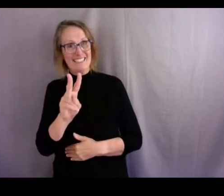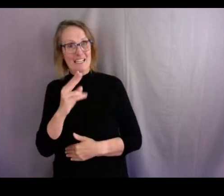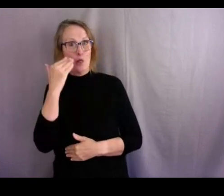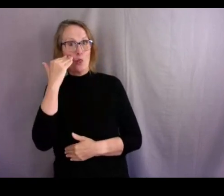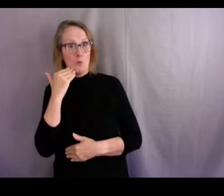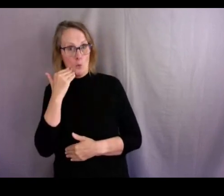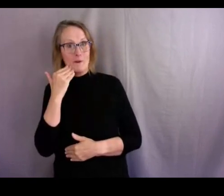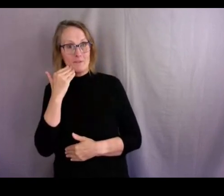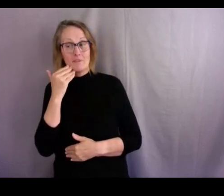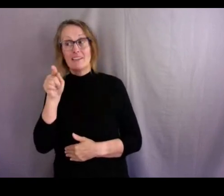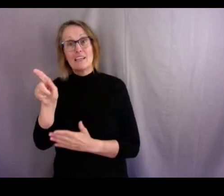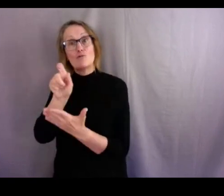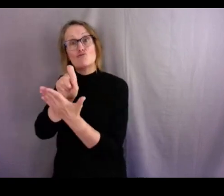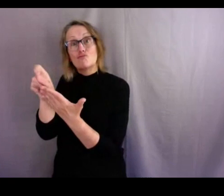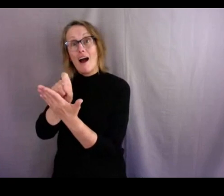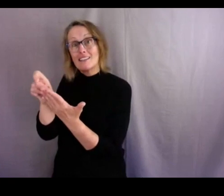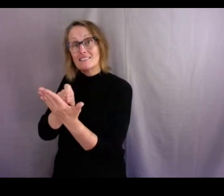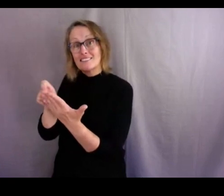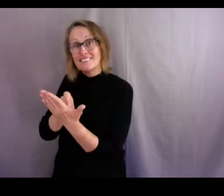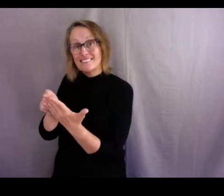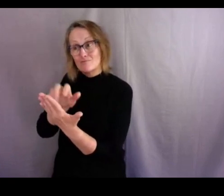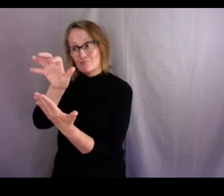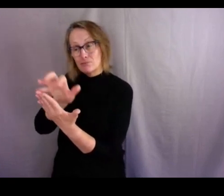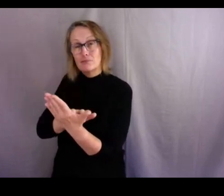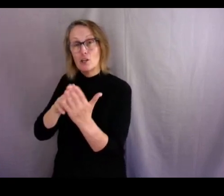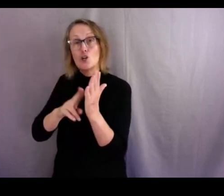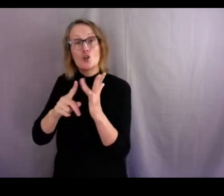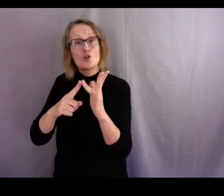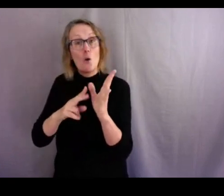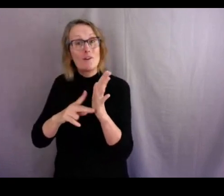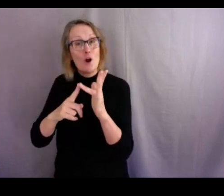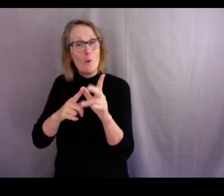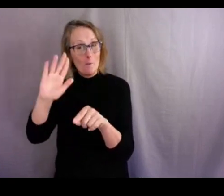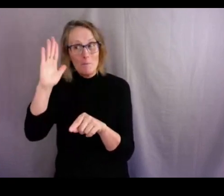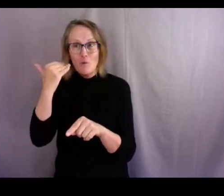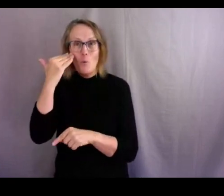the draft version of "Noa Noa," which Vaiana just talked so illuminatingly about.